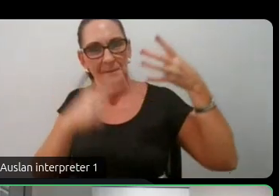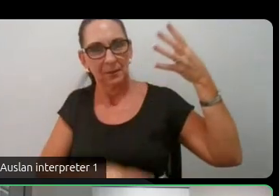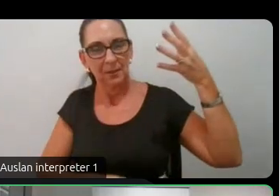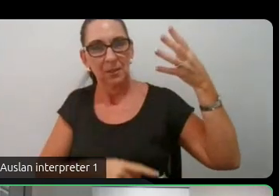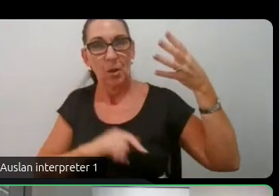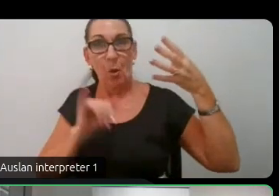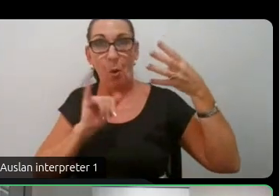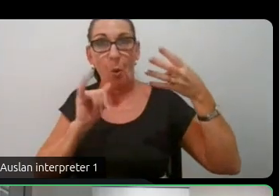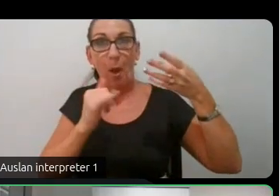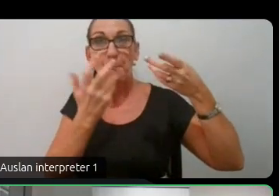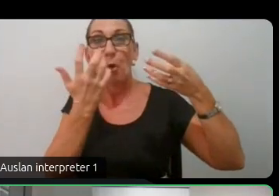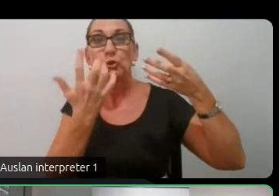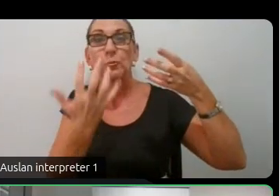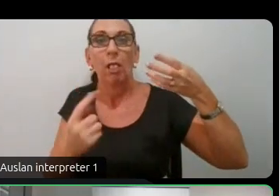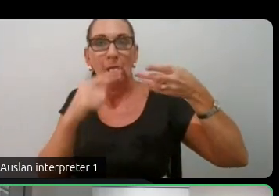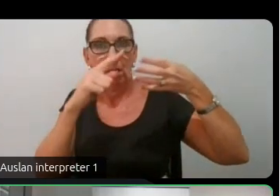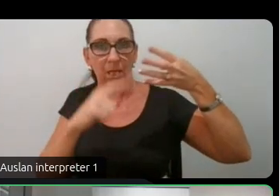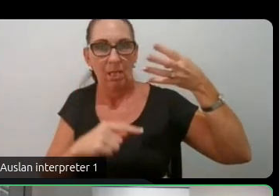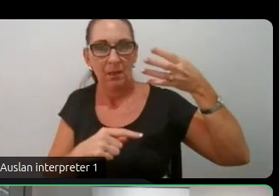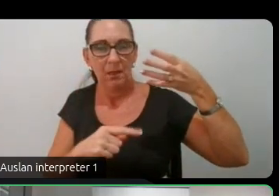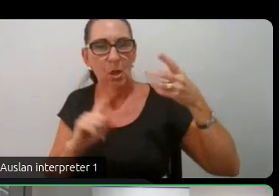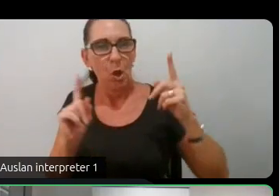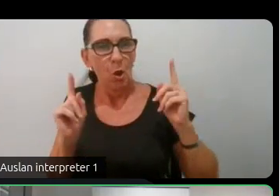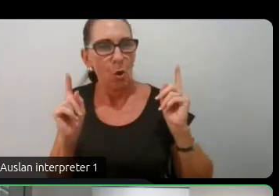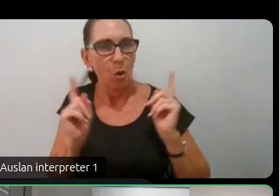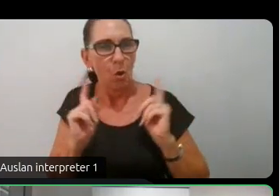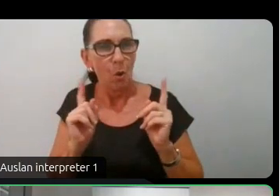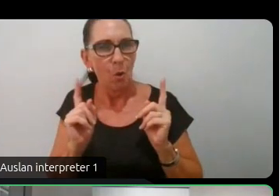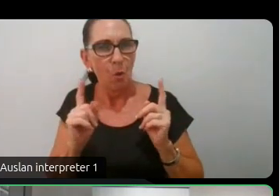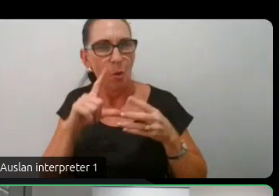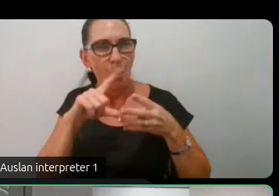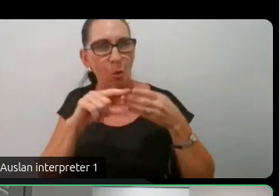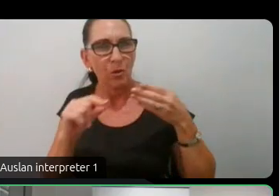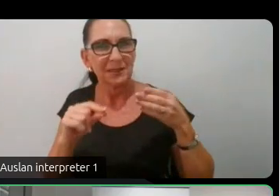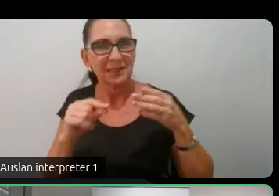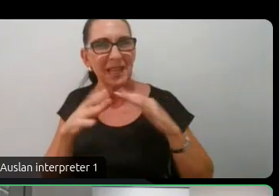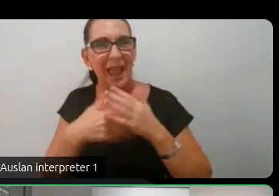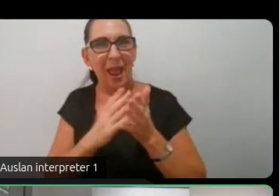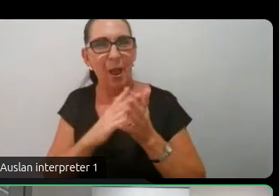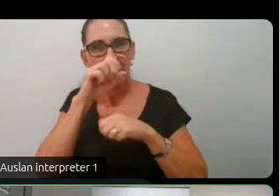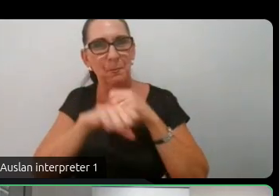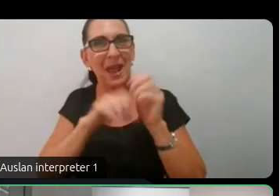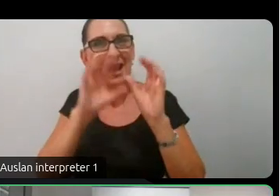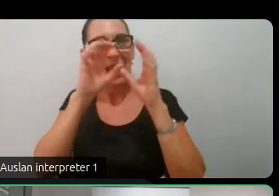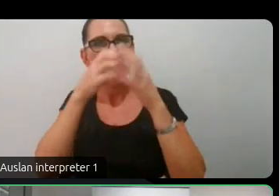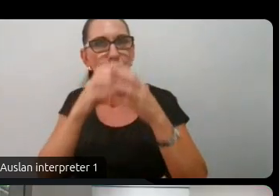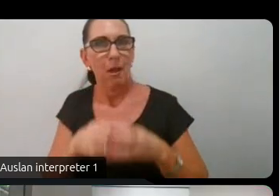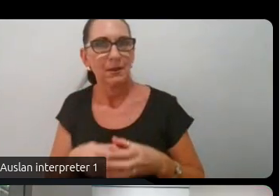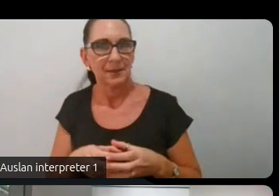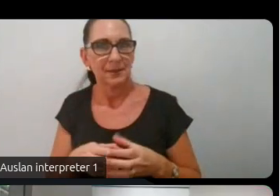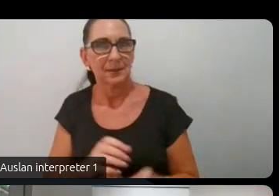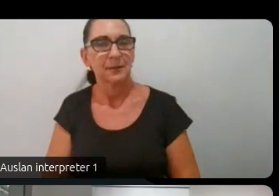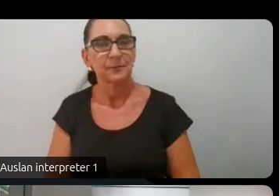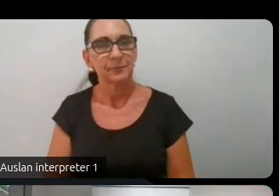someone has. What are the impairments that are forming and how do they get categorized in here?